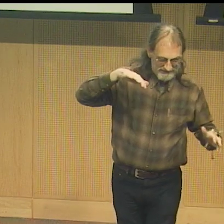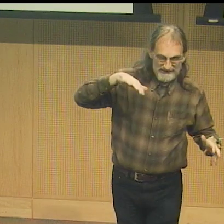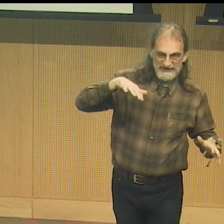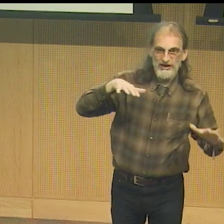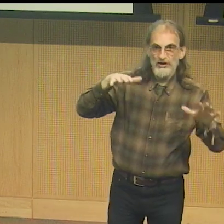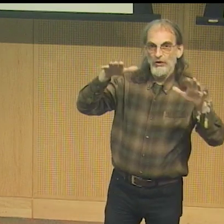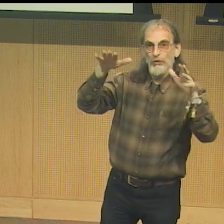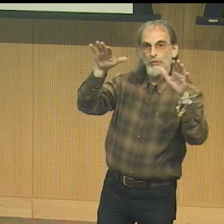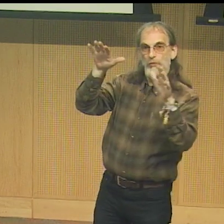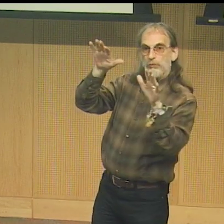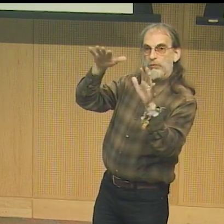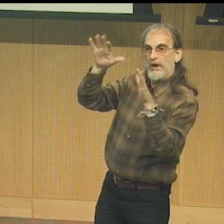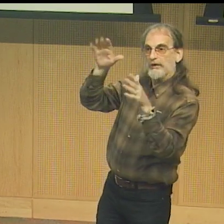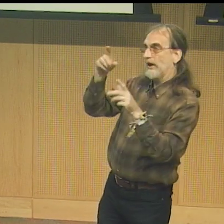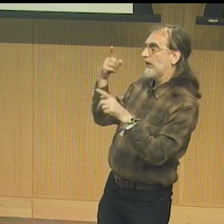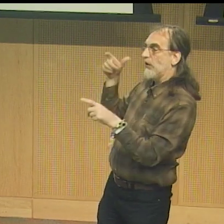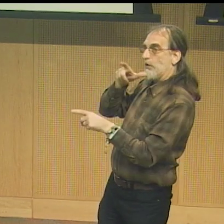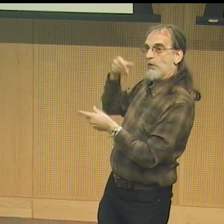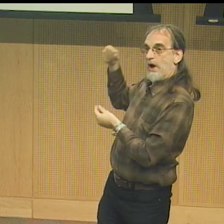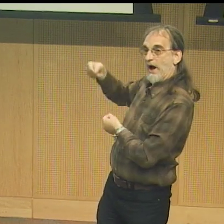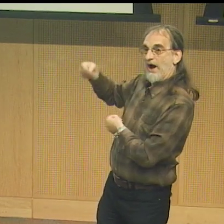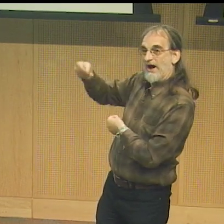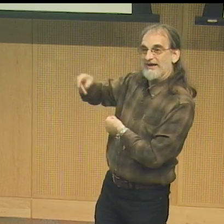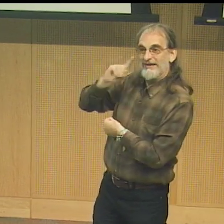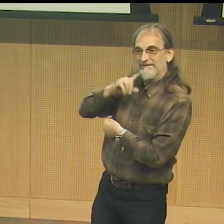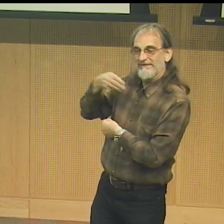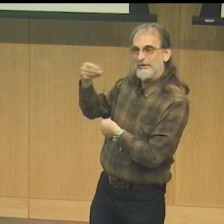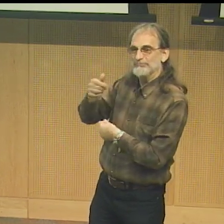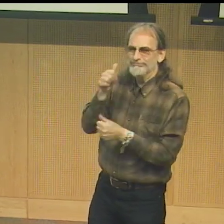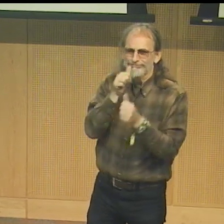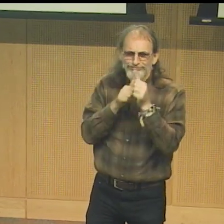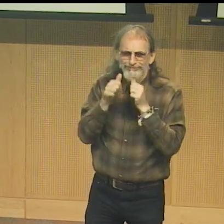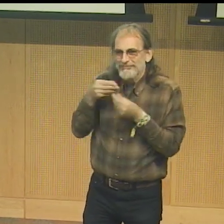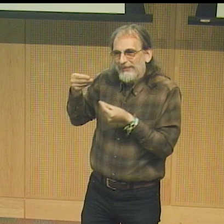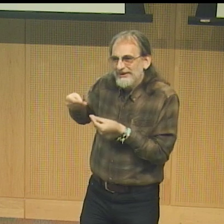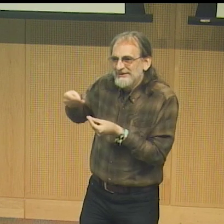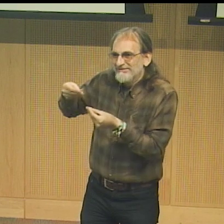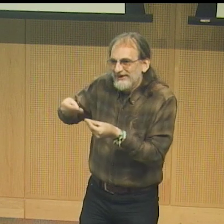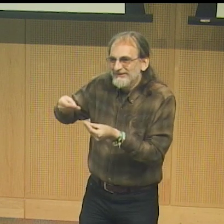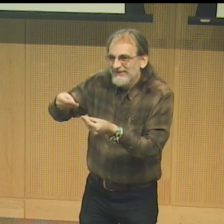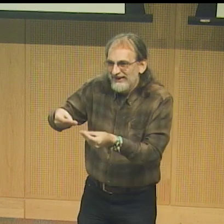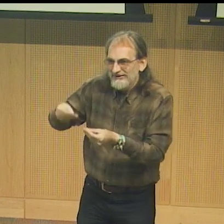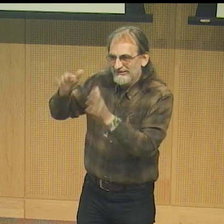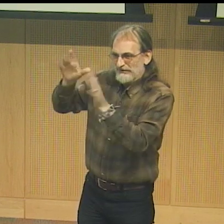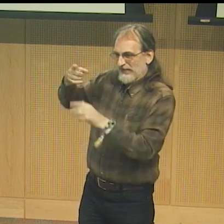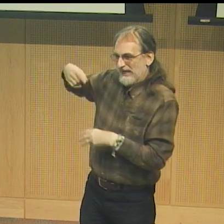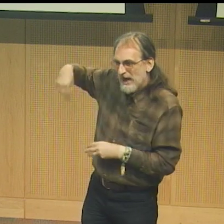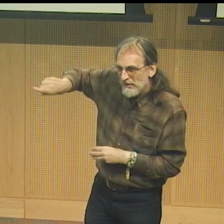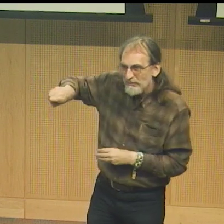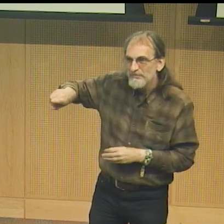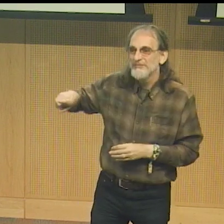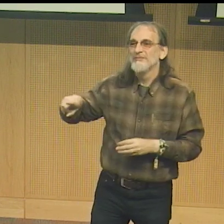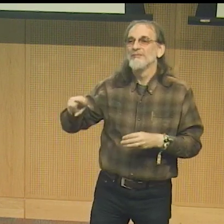And some of us are making inroads. And we always need to remember to be mindful and grateful